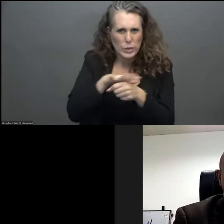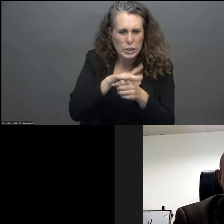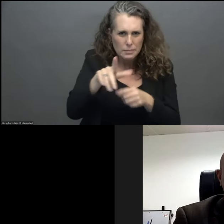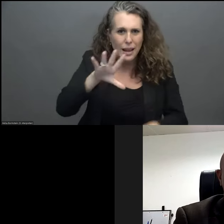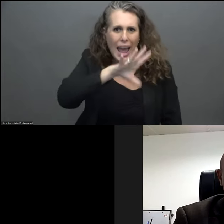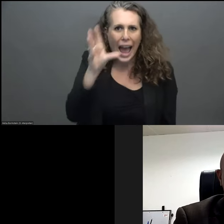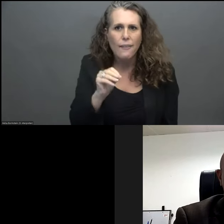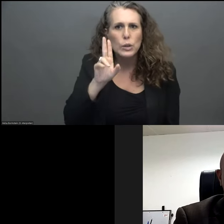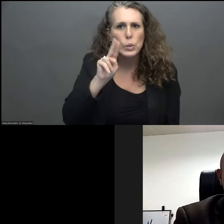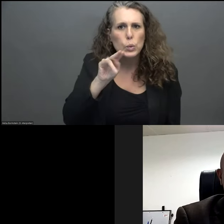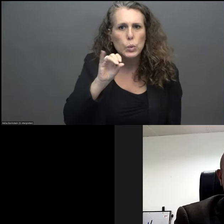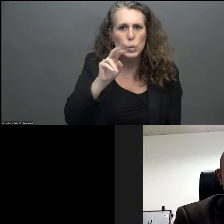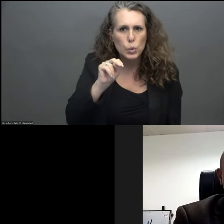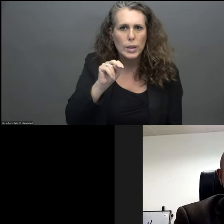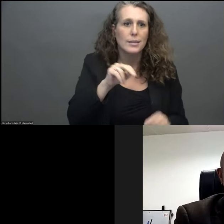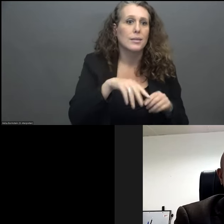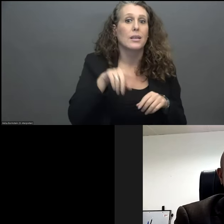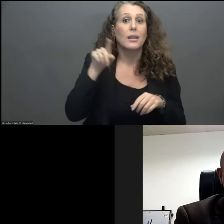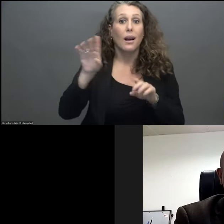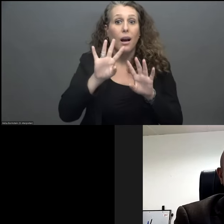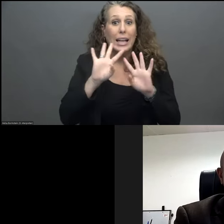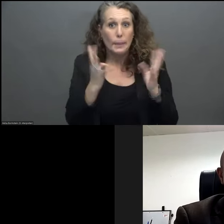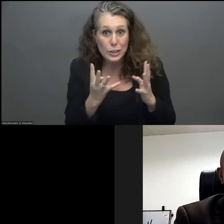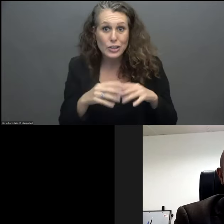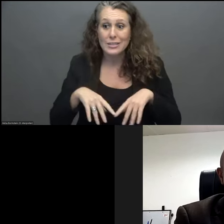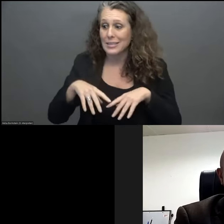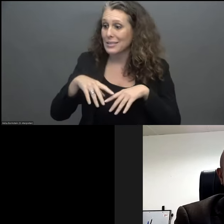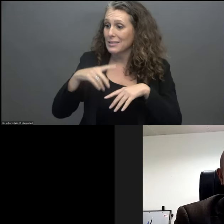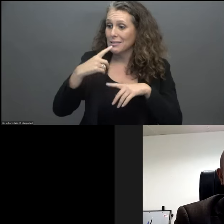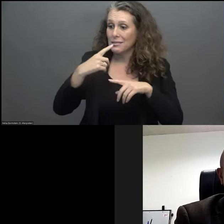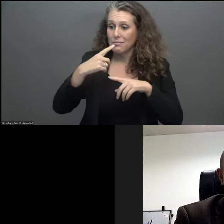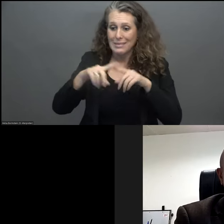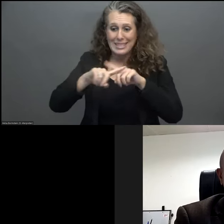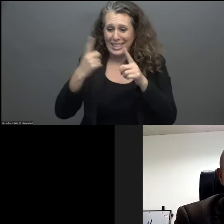Union Commission and the national governments which are part of the Union, promote the employment